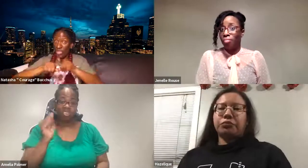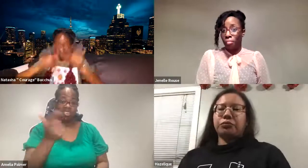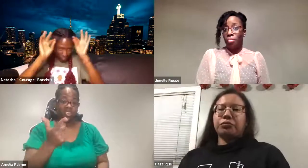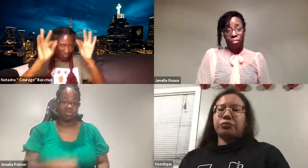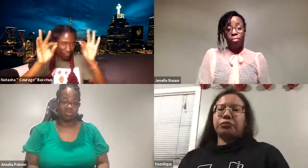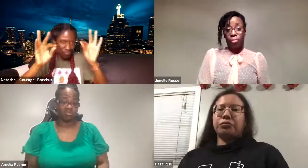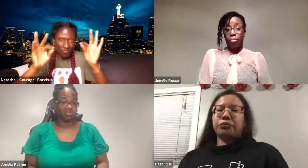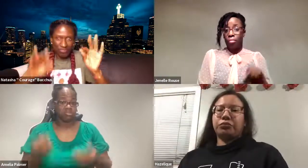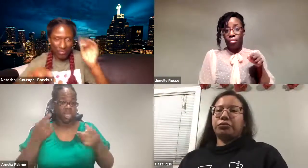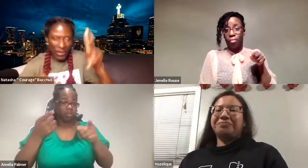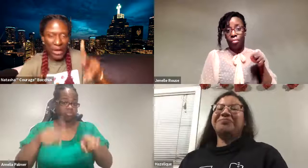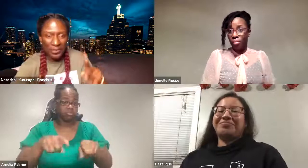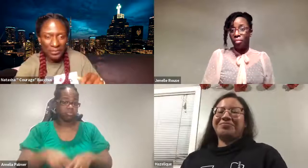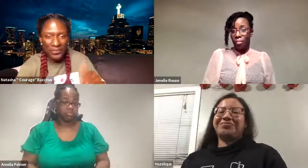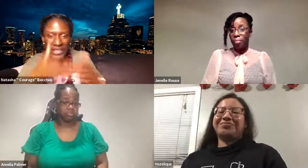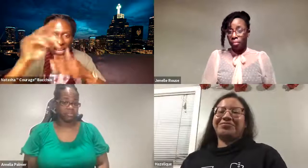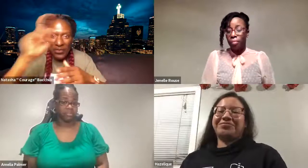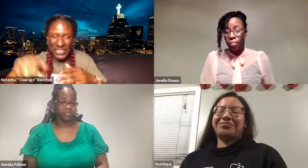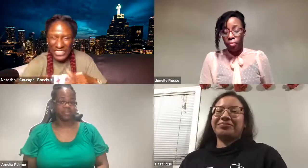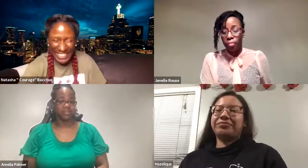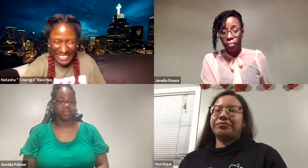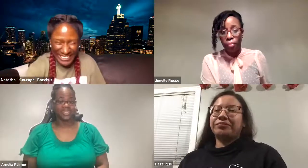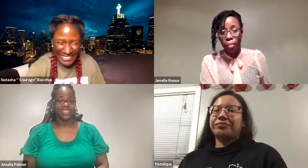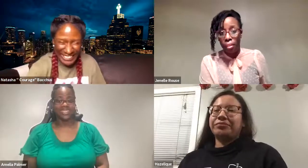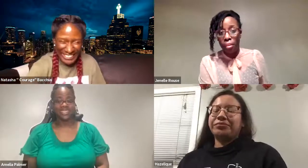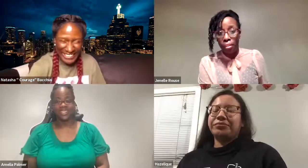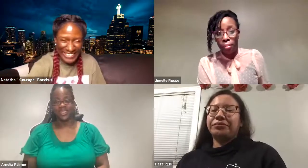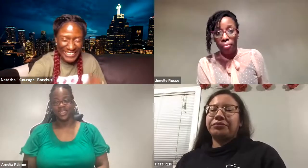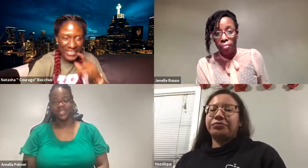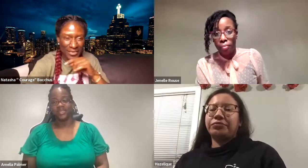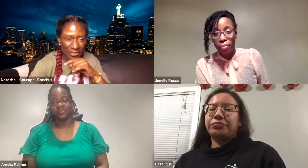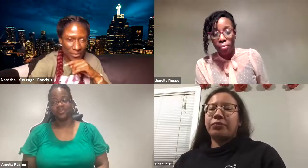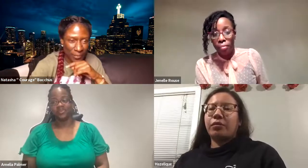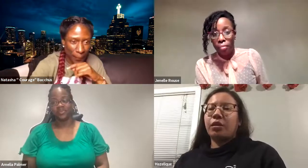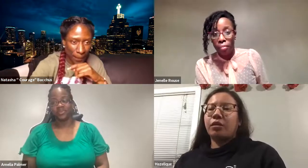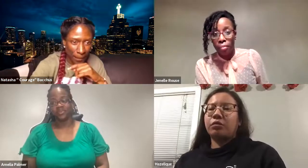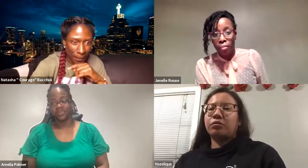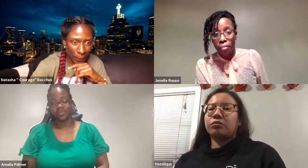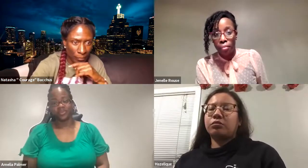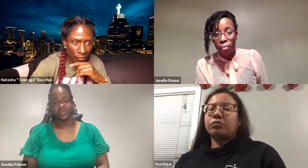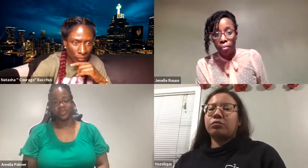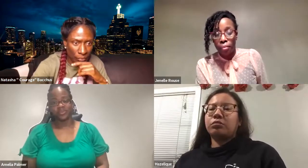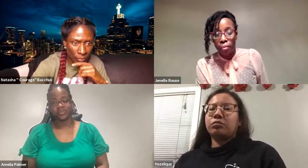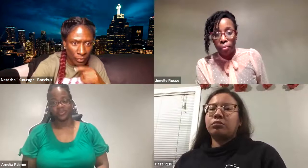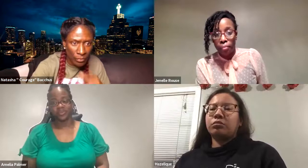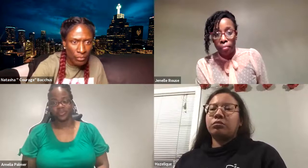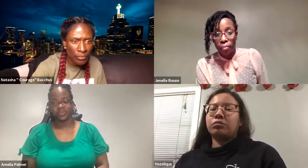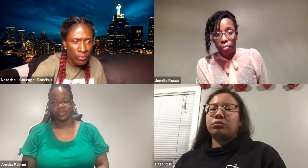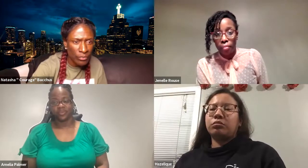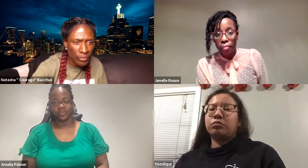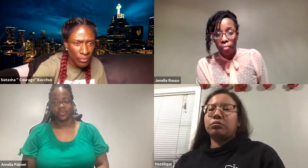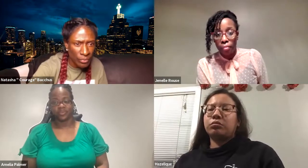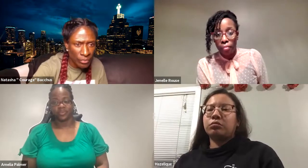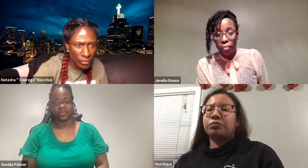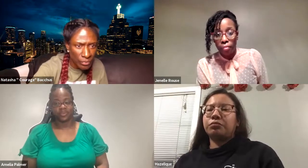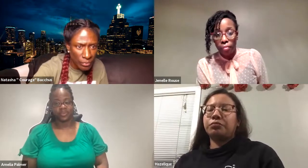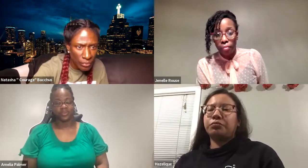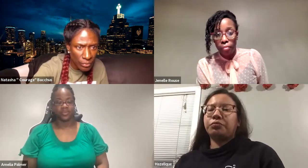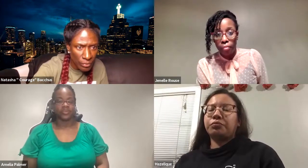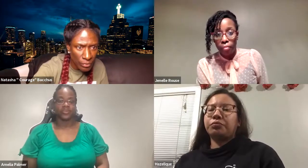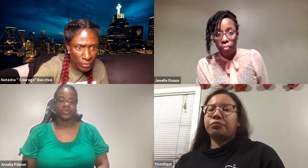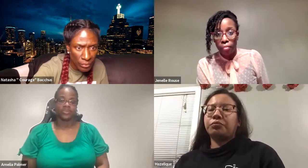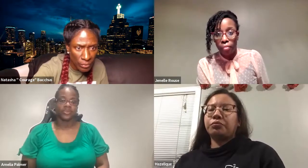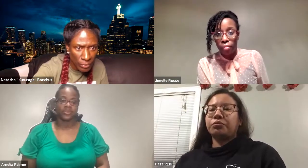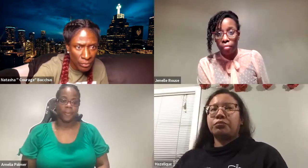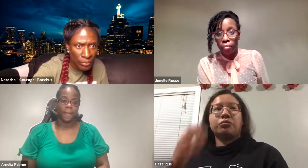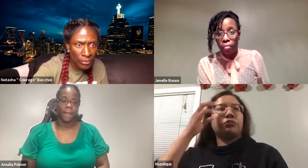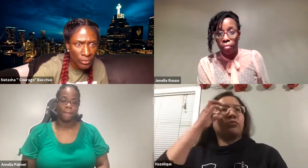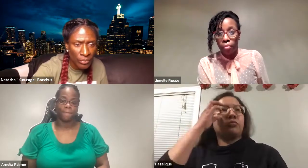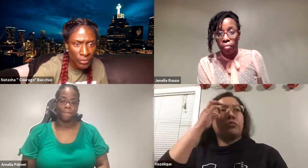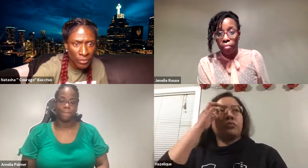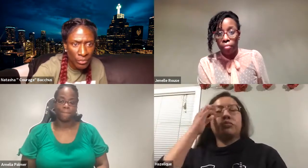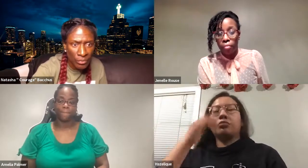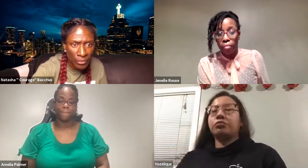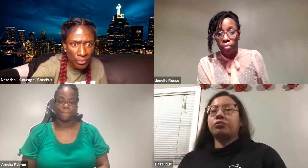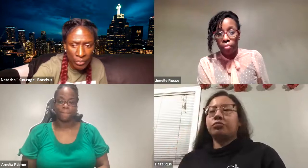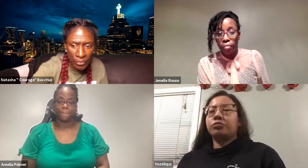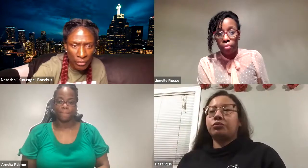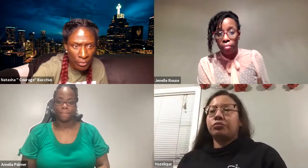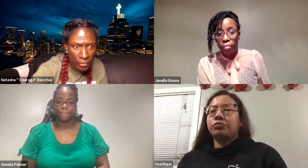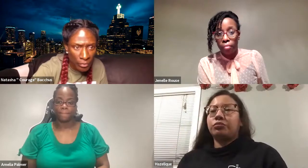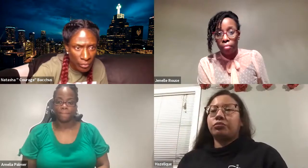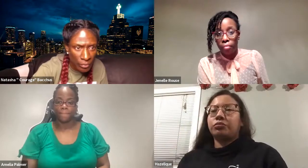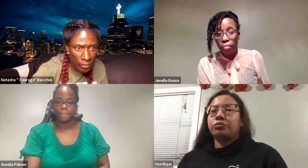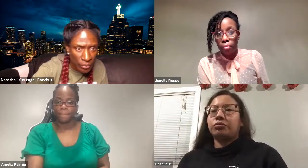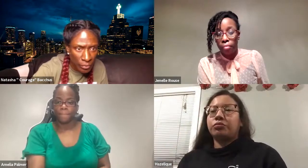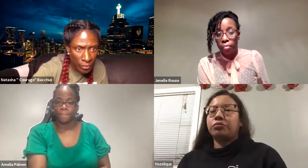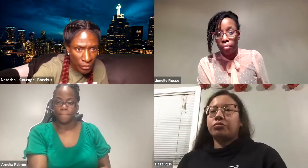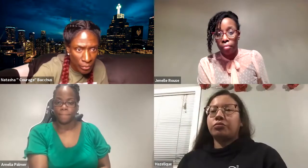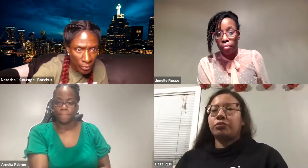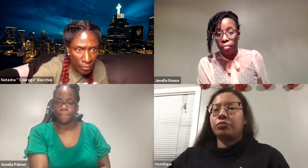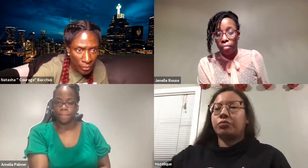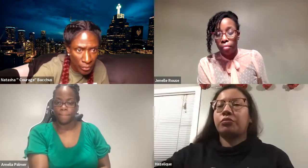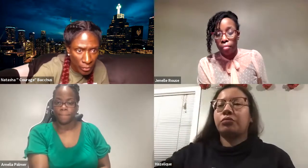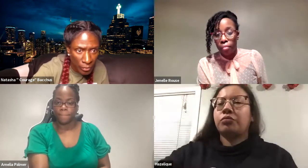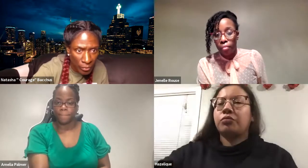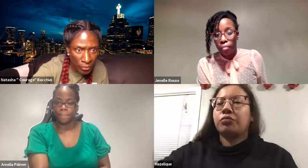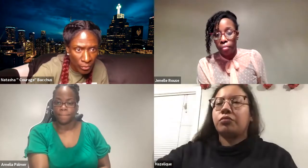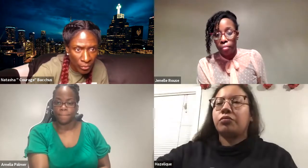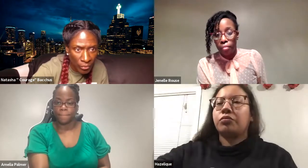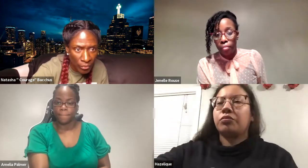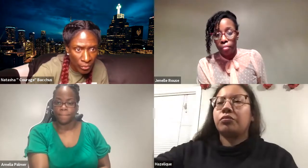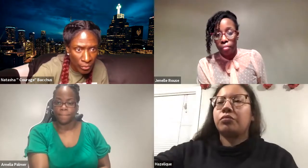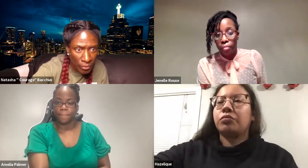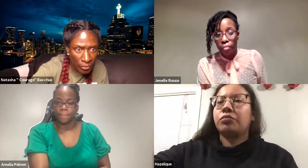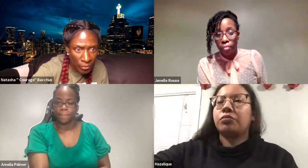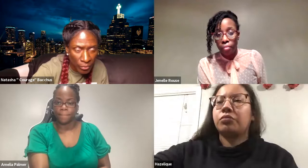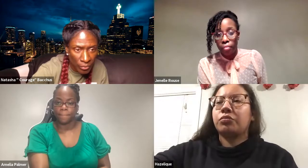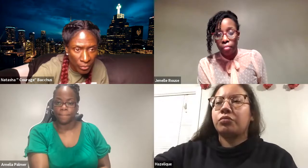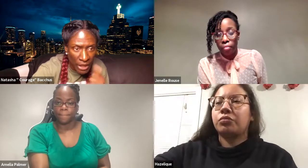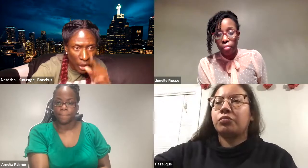nope what dominique said i agree 100% we both agree